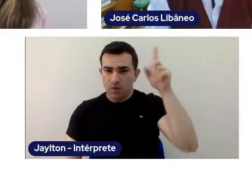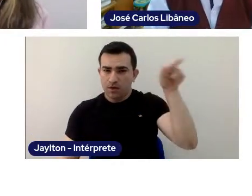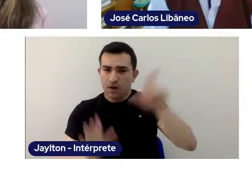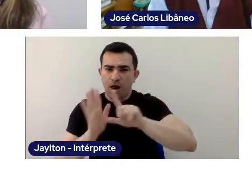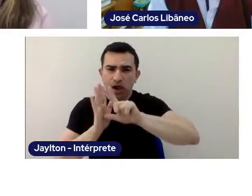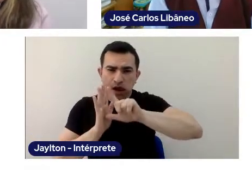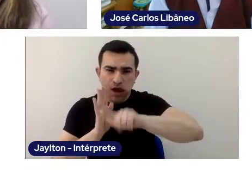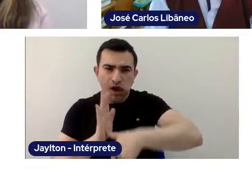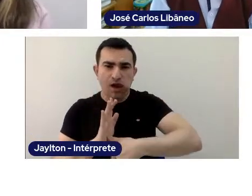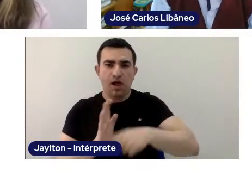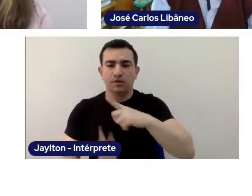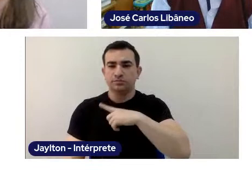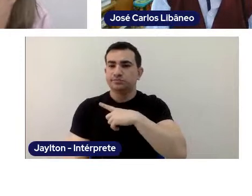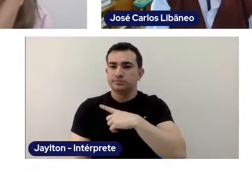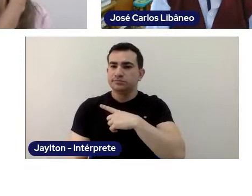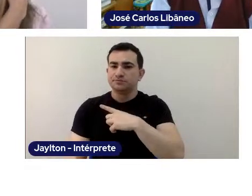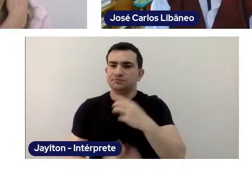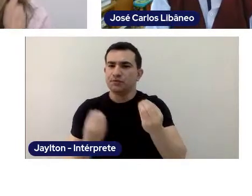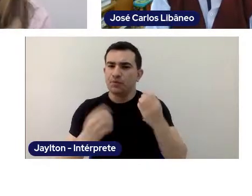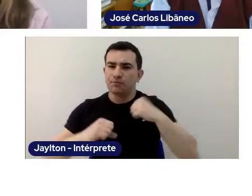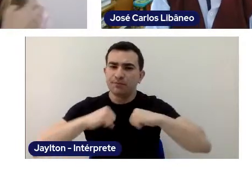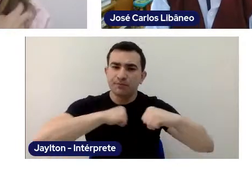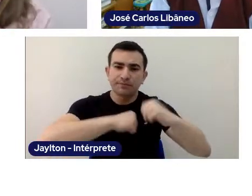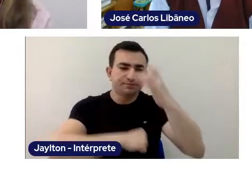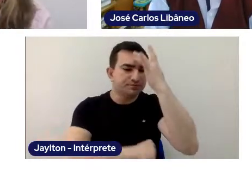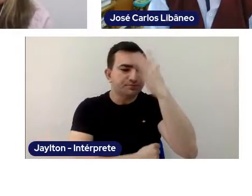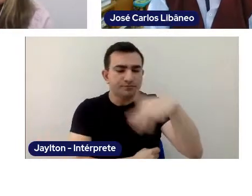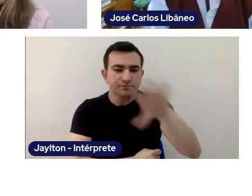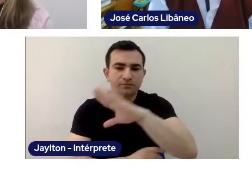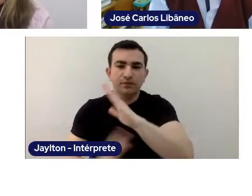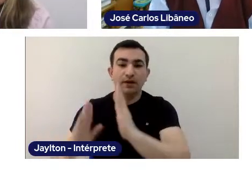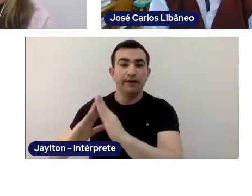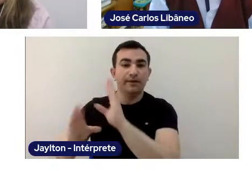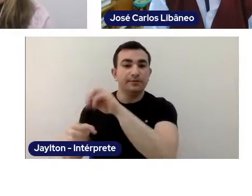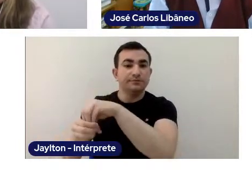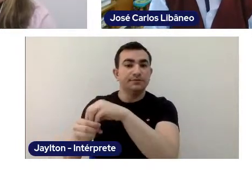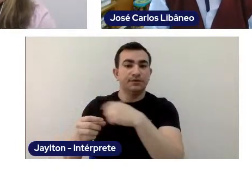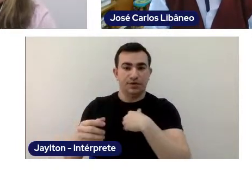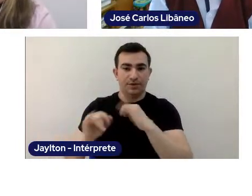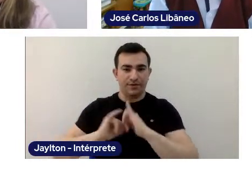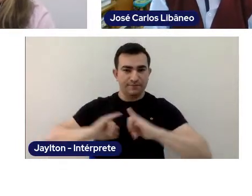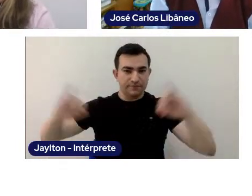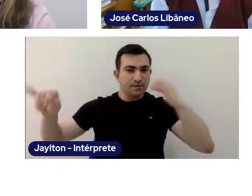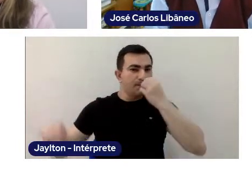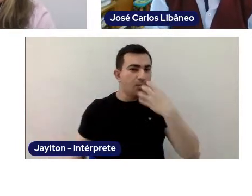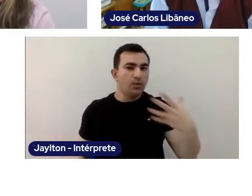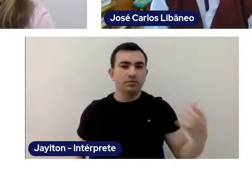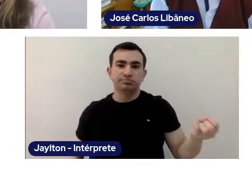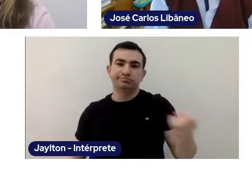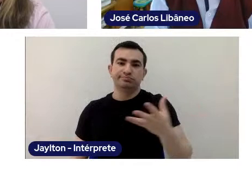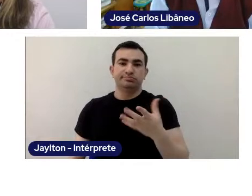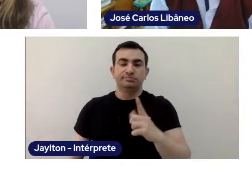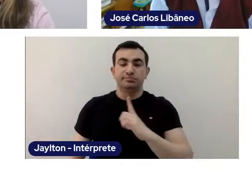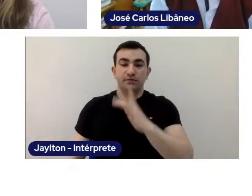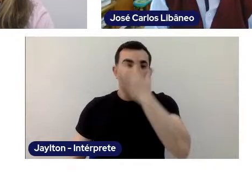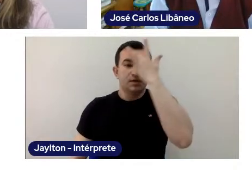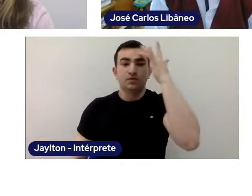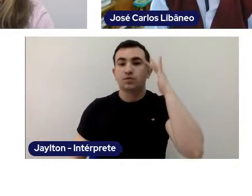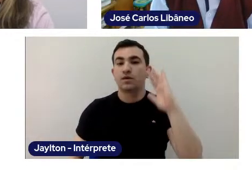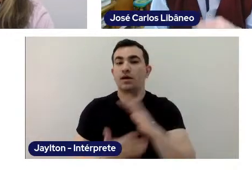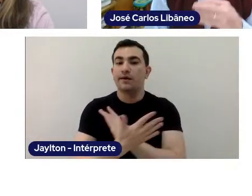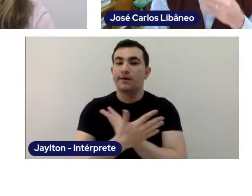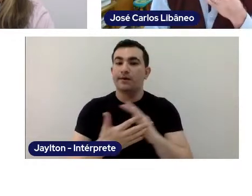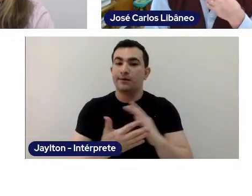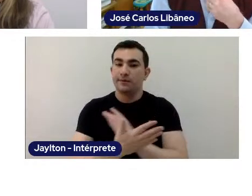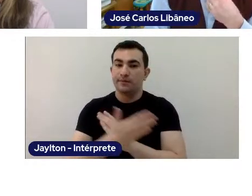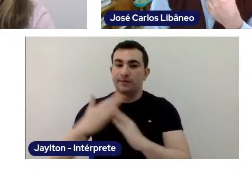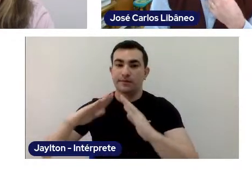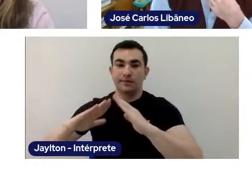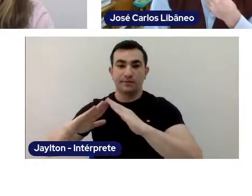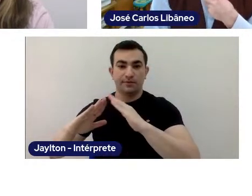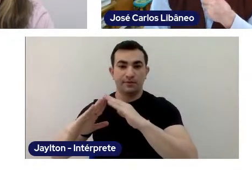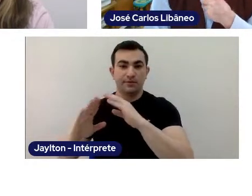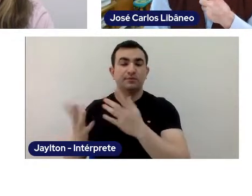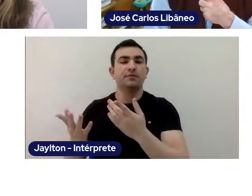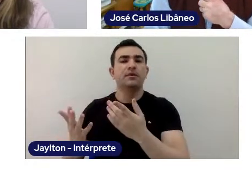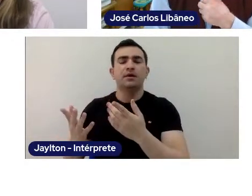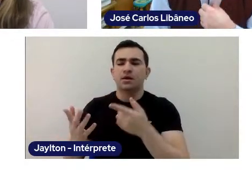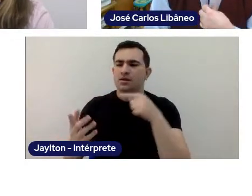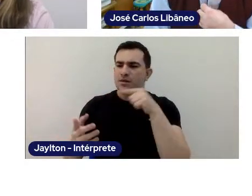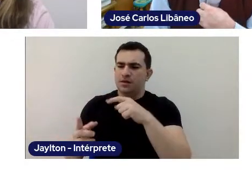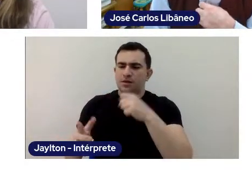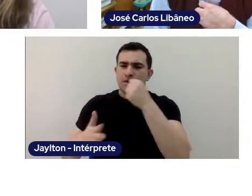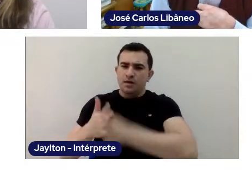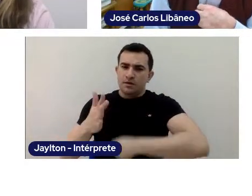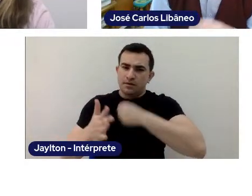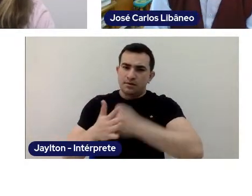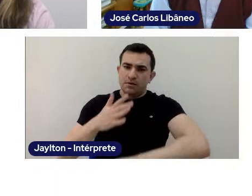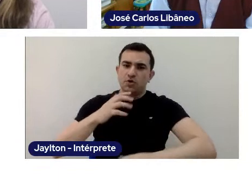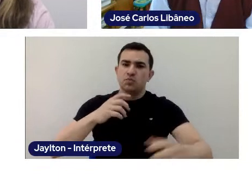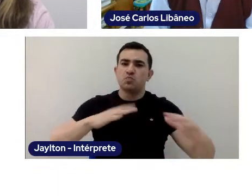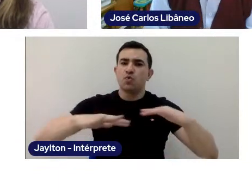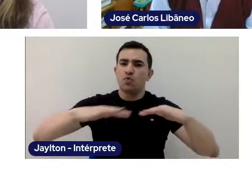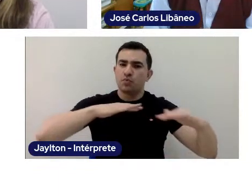When we share conversations with people that defend homeschooling... and there I bring some good news: a lot of people are leaving the movement. It is having a fracture right now, just like it happned with "Schools Without Party" (Escola Sem Partido)